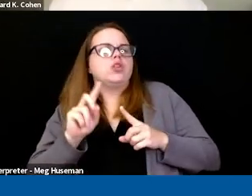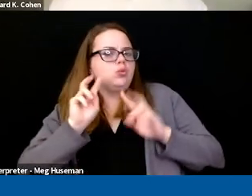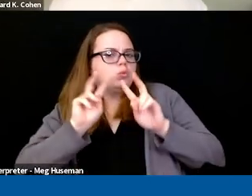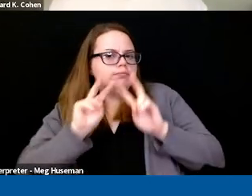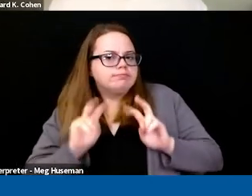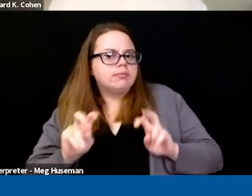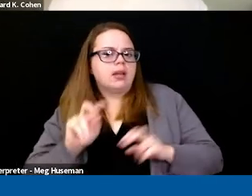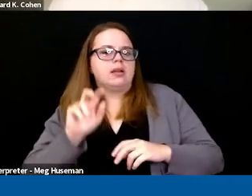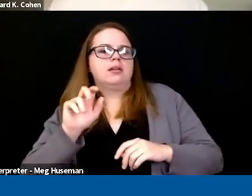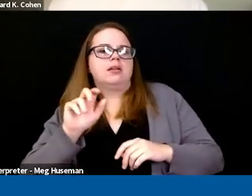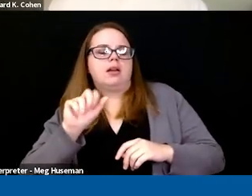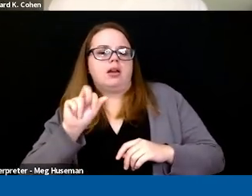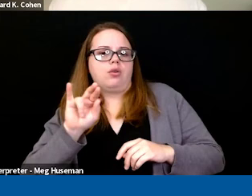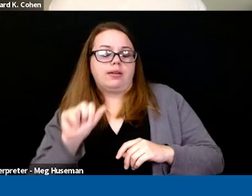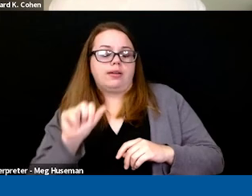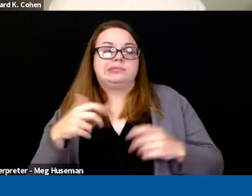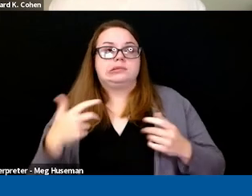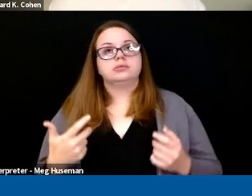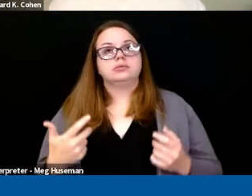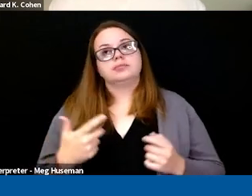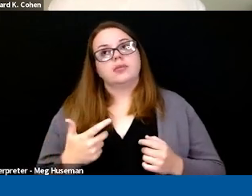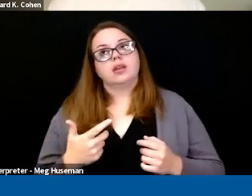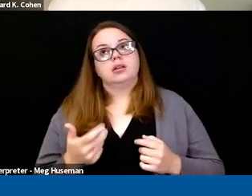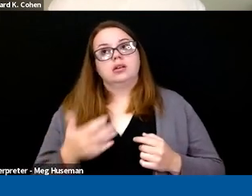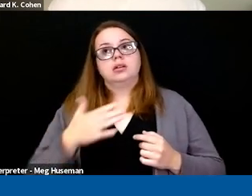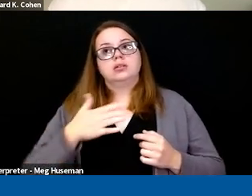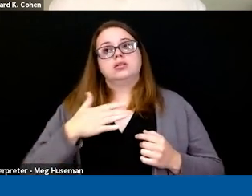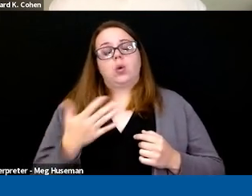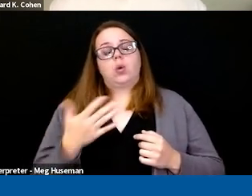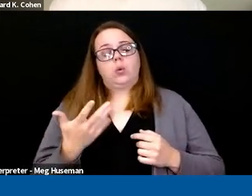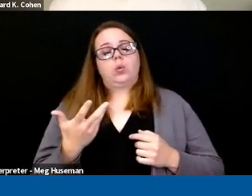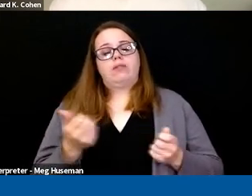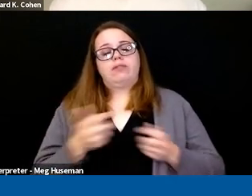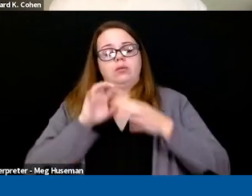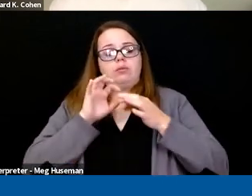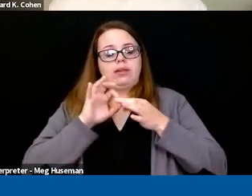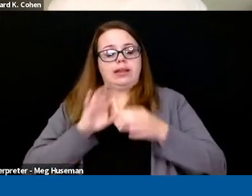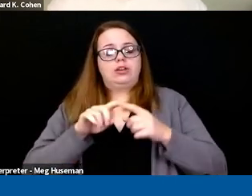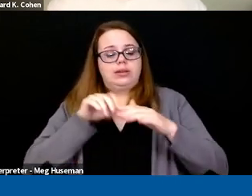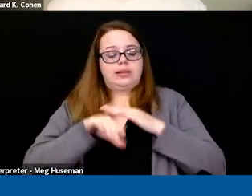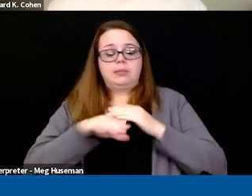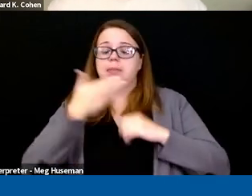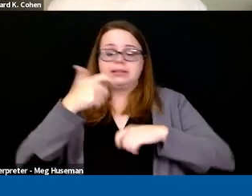I'll give kind of a generic response that relates to just accessibility in general. A lot of times we like to say that the best time to implement accessibility